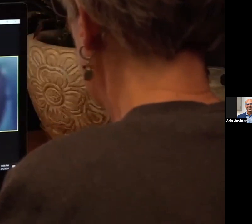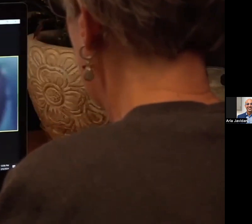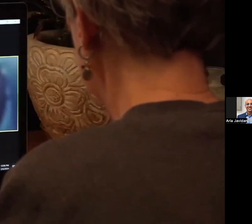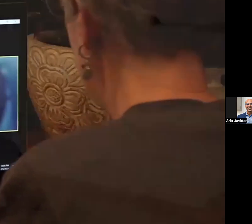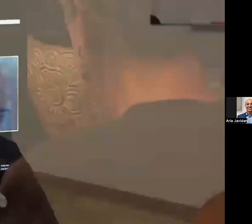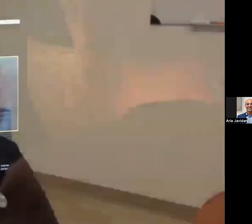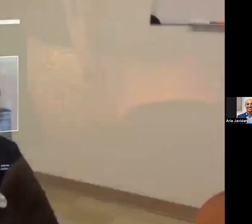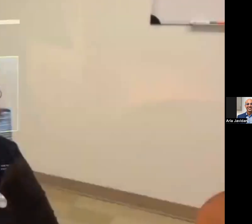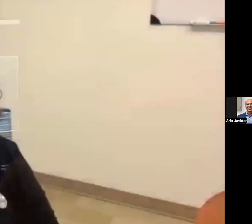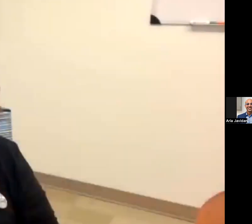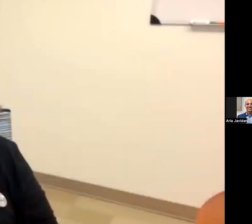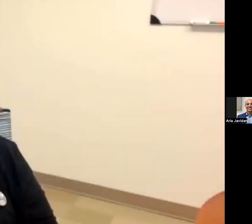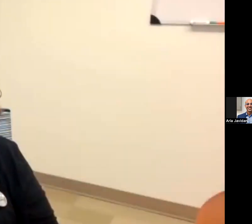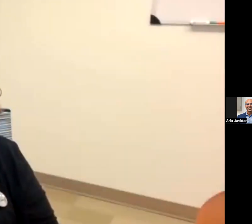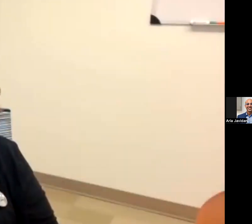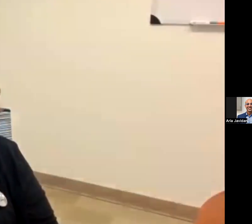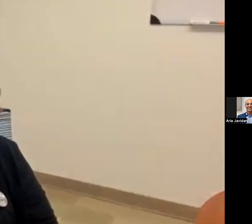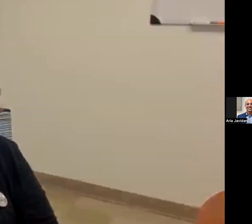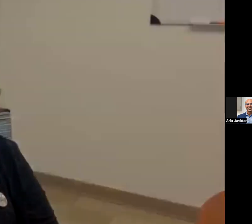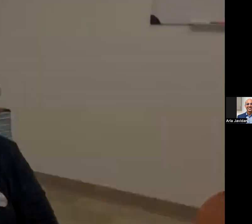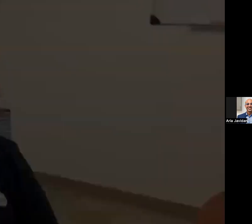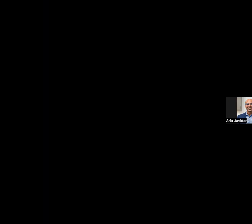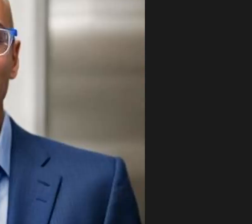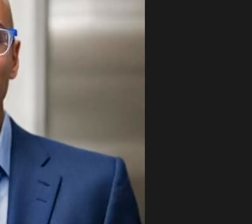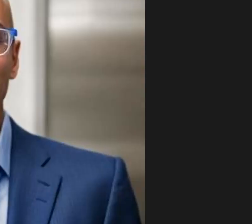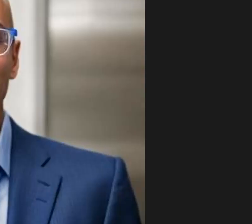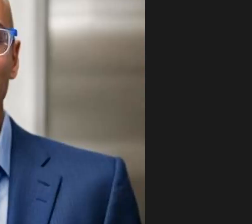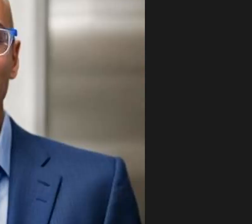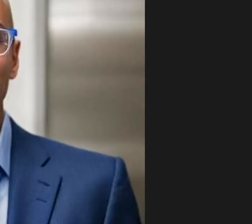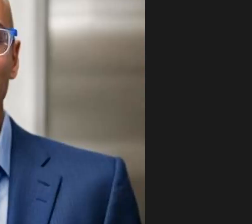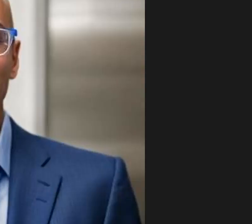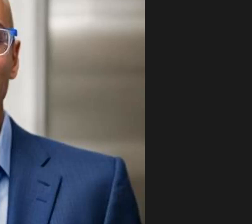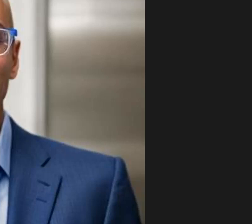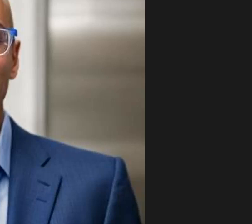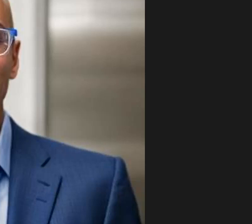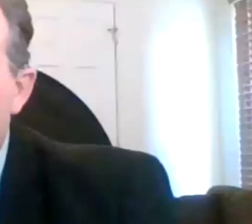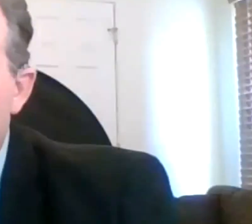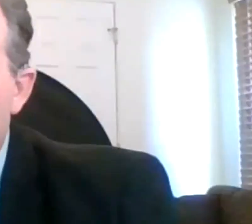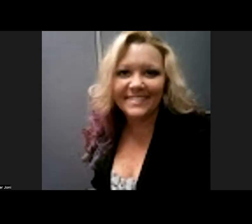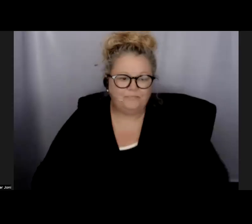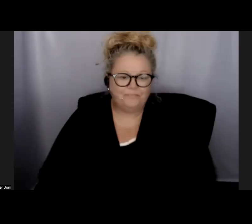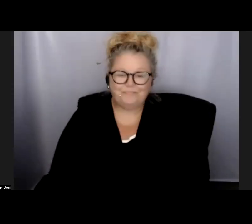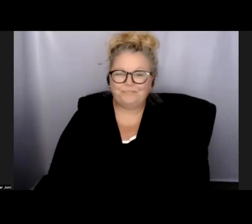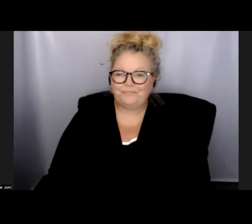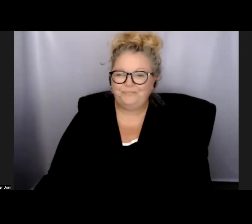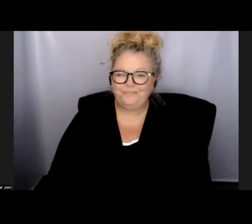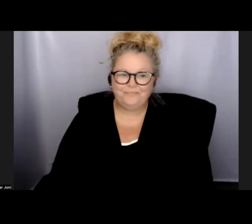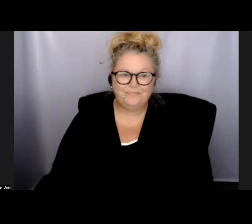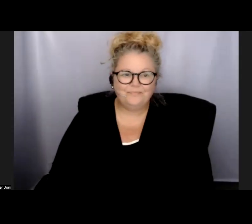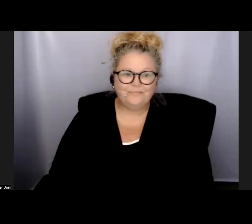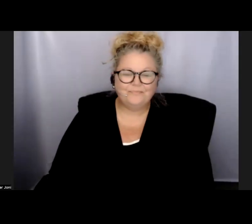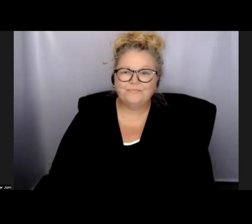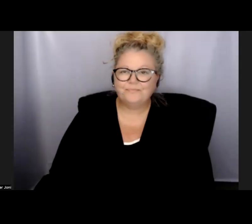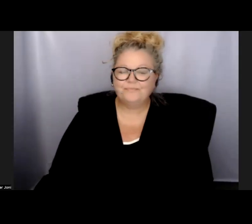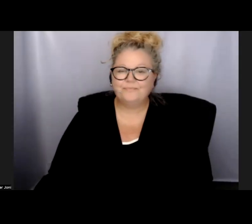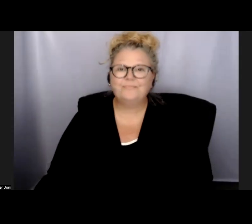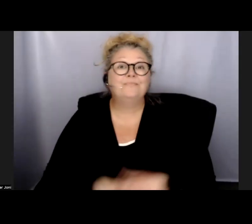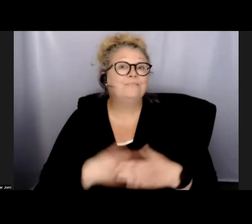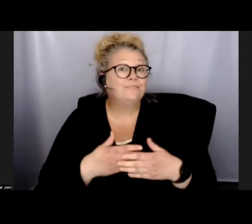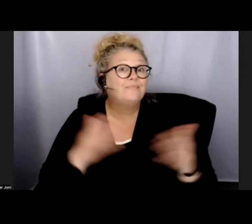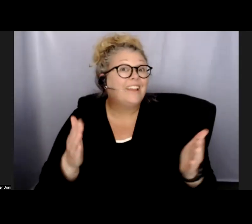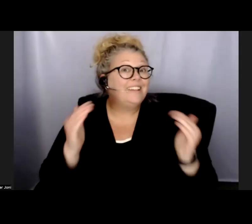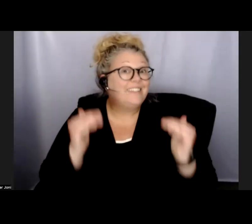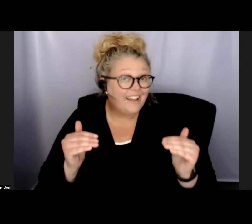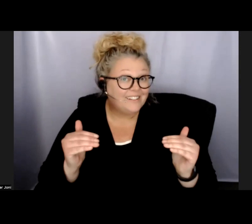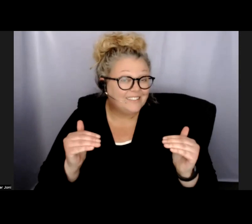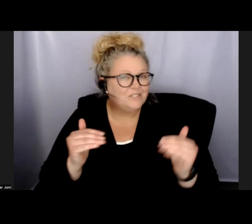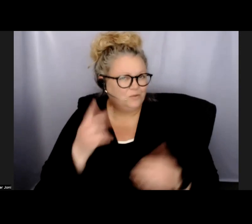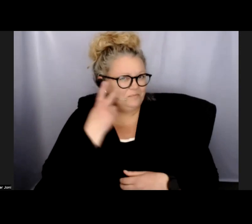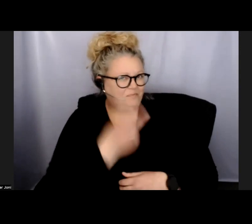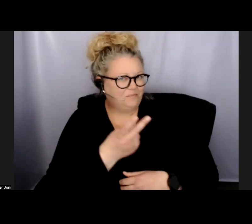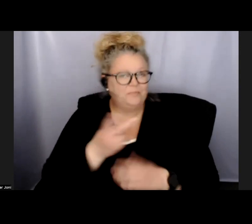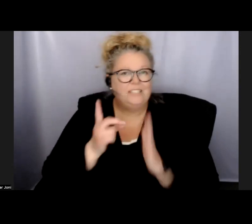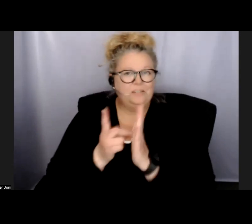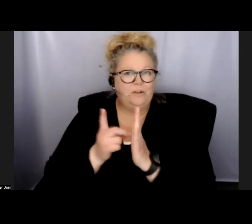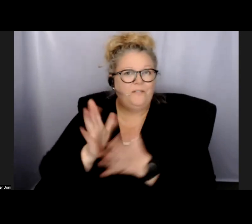said. next we are going to look at demonstration video number four.